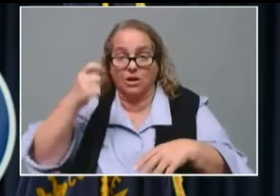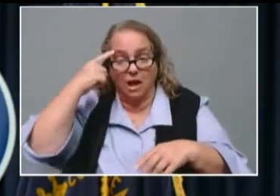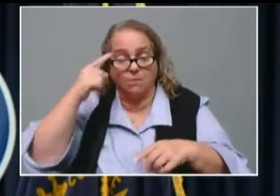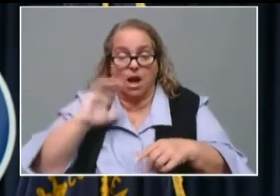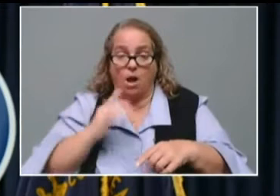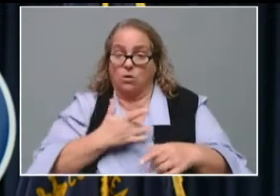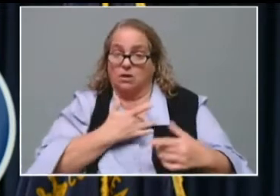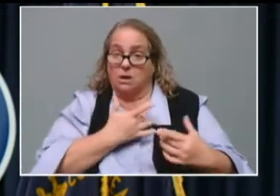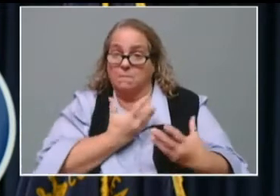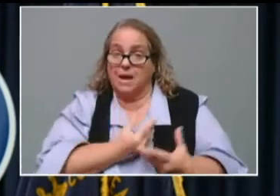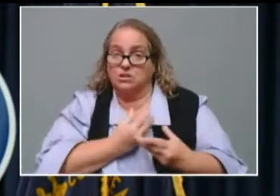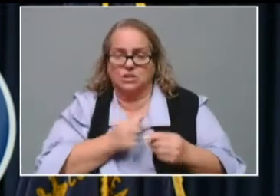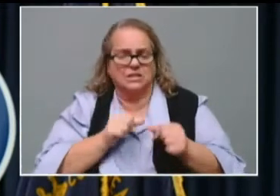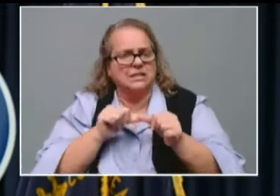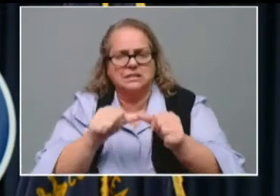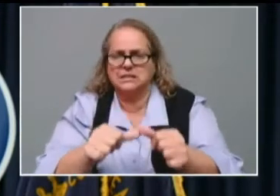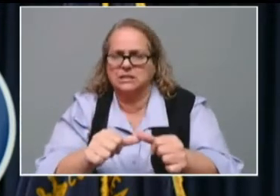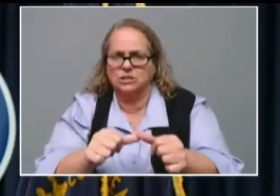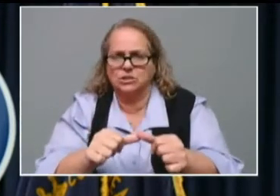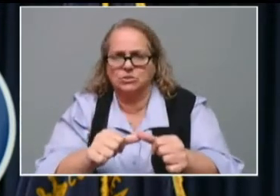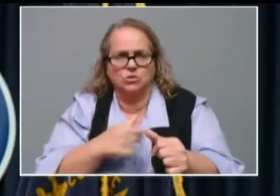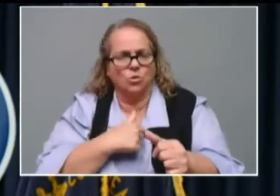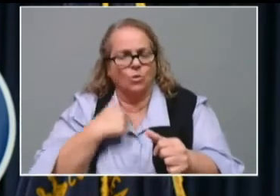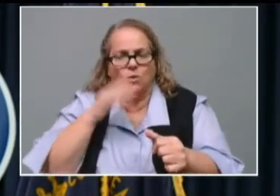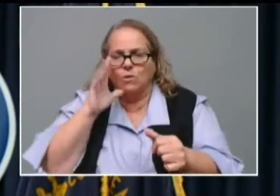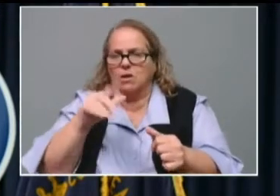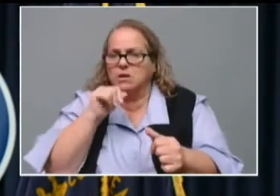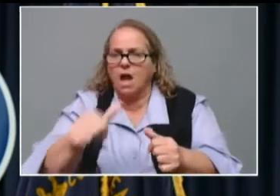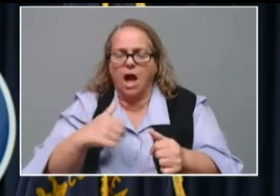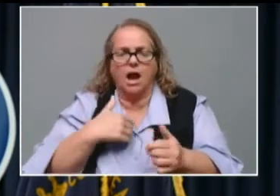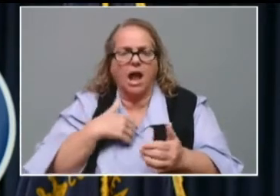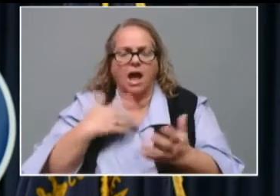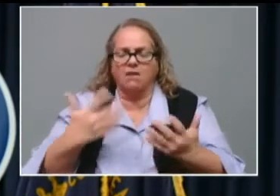not have compassion fatigue that every family, even if they are the most